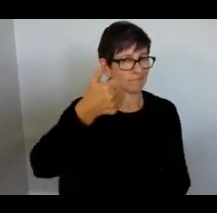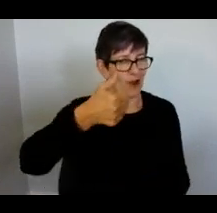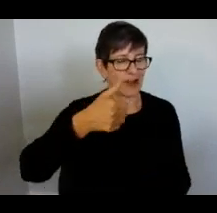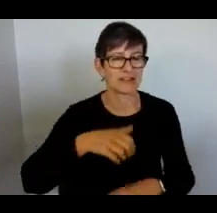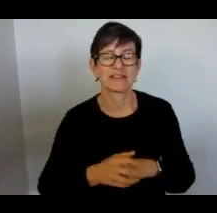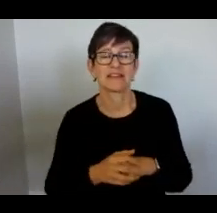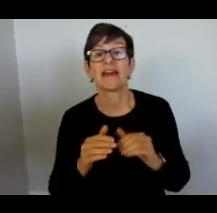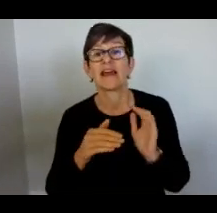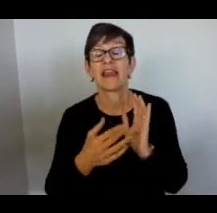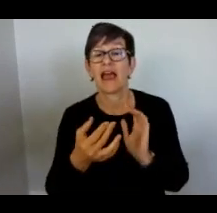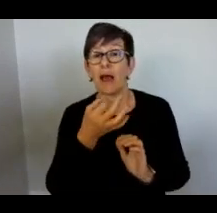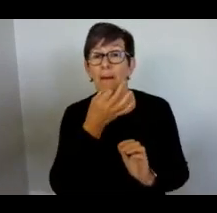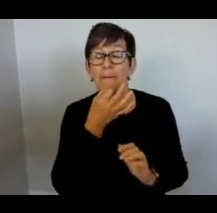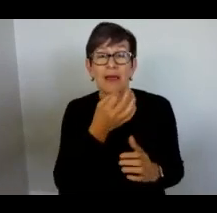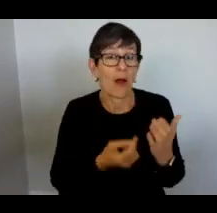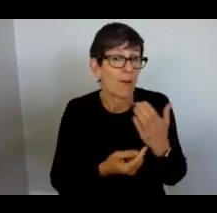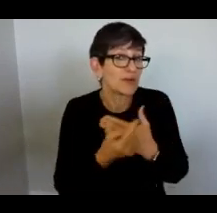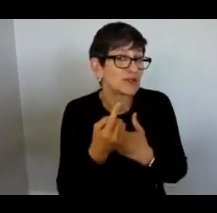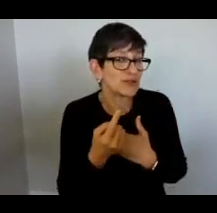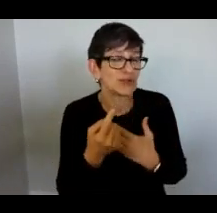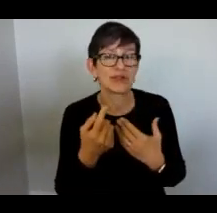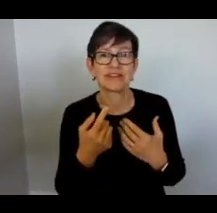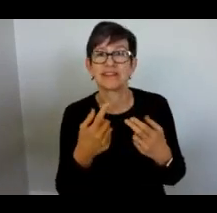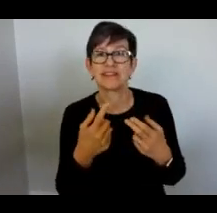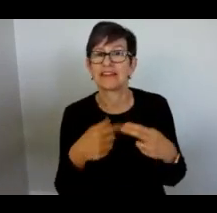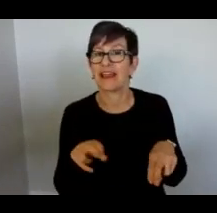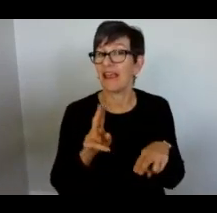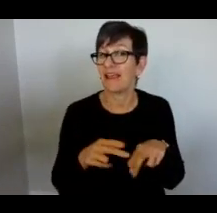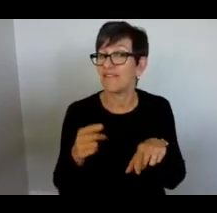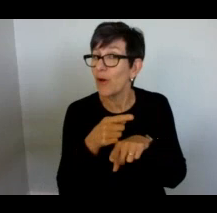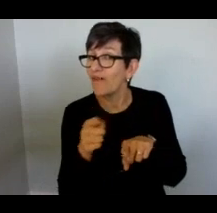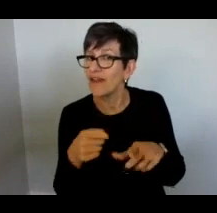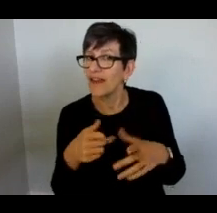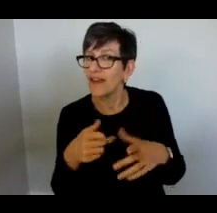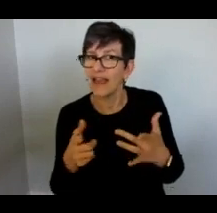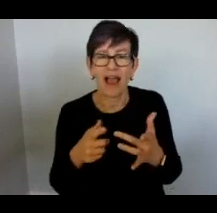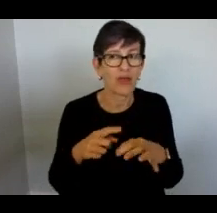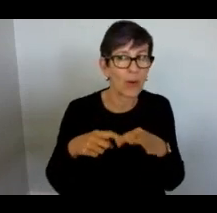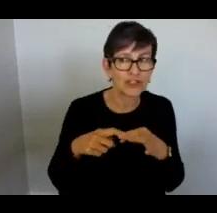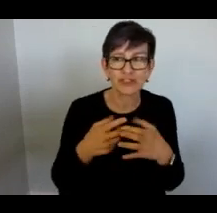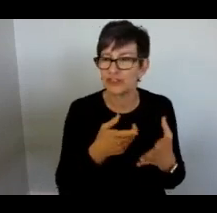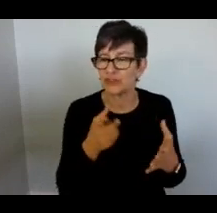little bit of an opportunity if you do have any other burning questions you can ask our panel